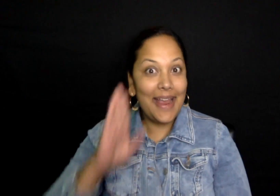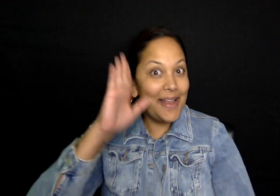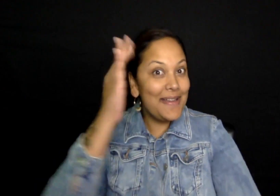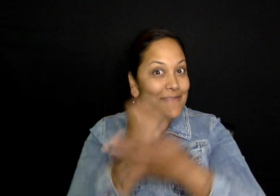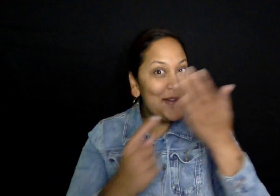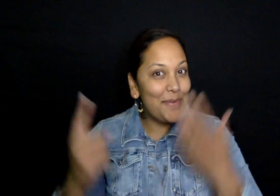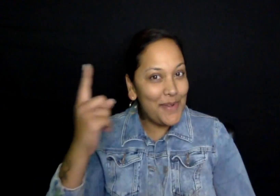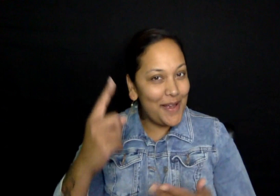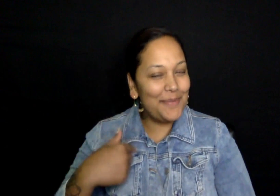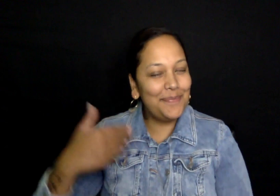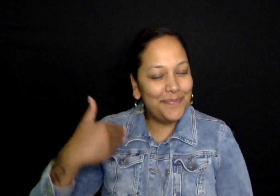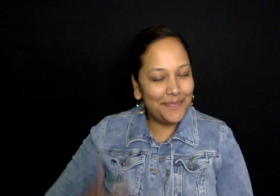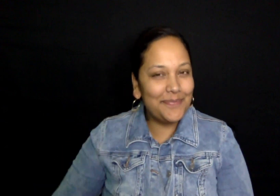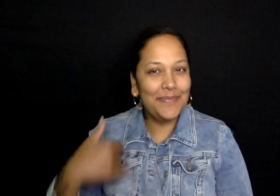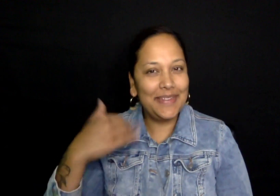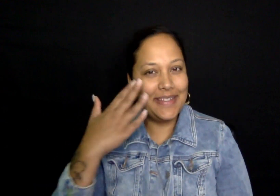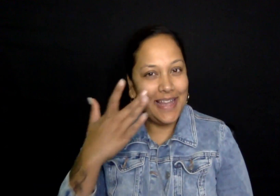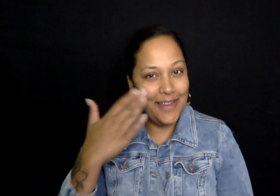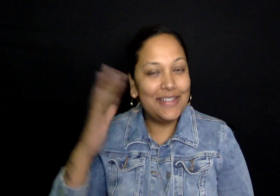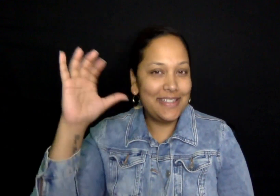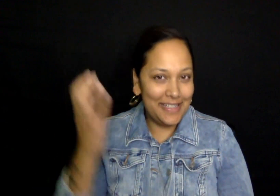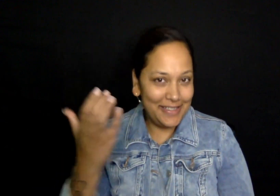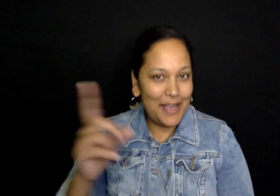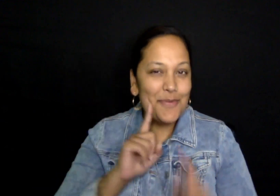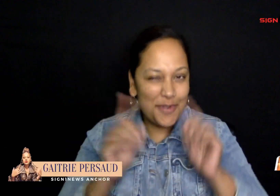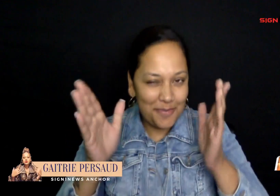Hello everyone I'm Sign1News anchor Gaitrie Persaud